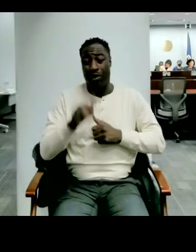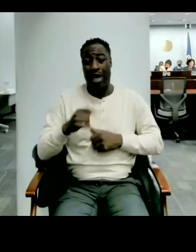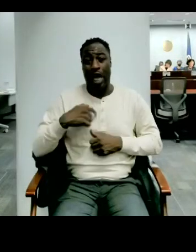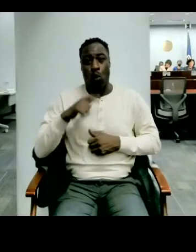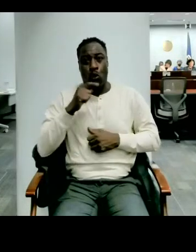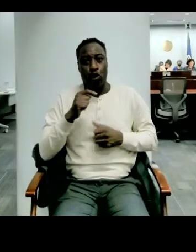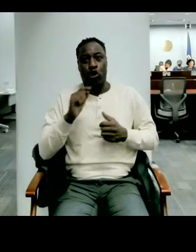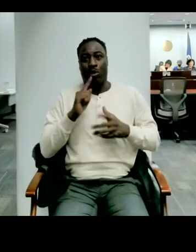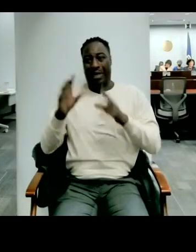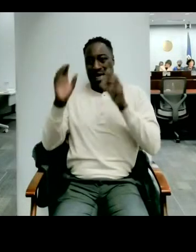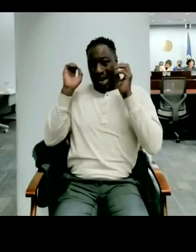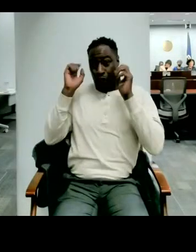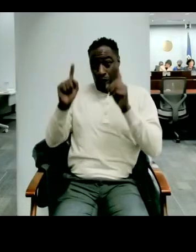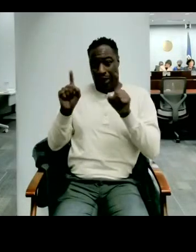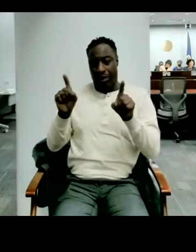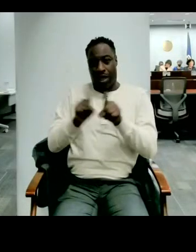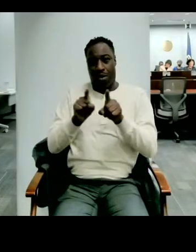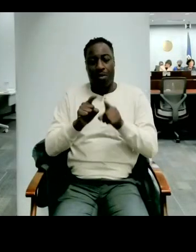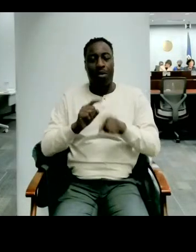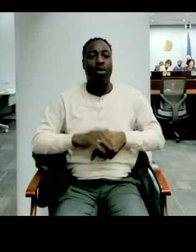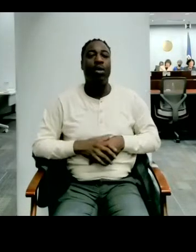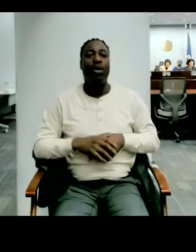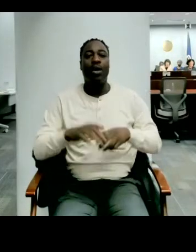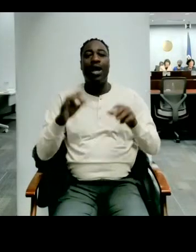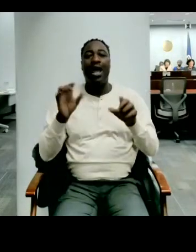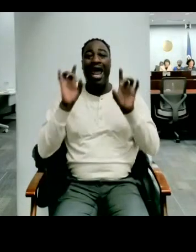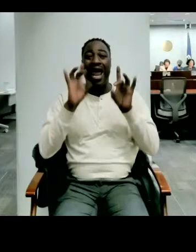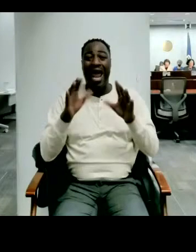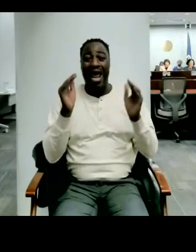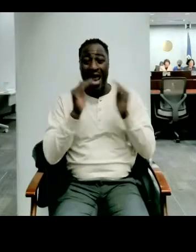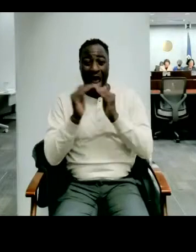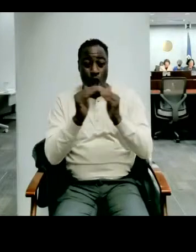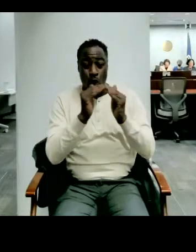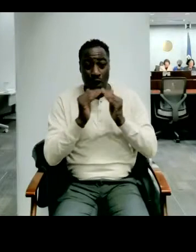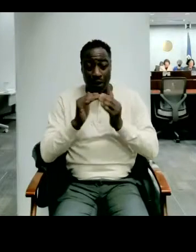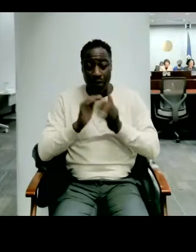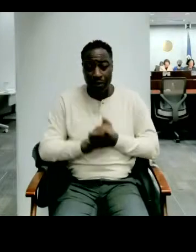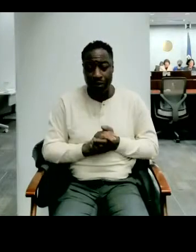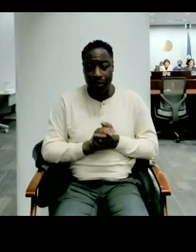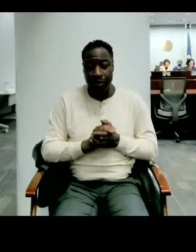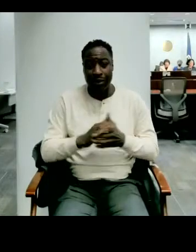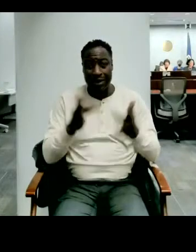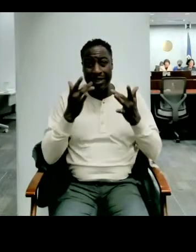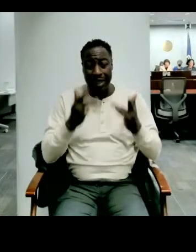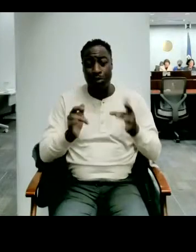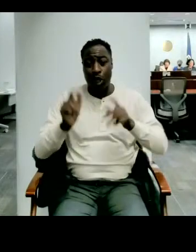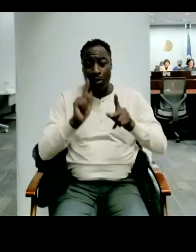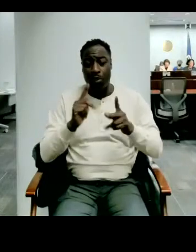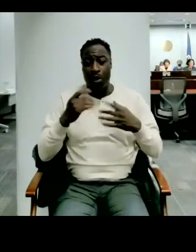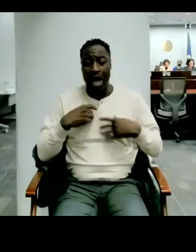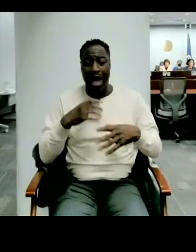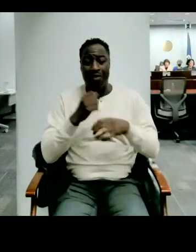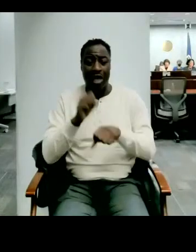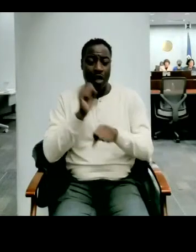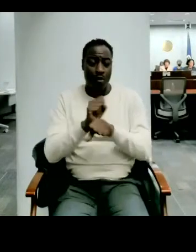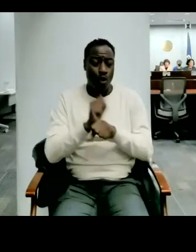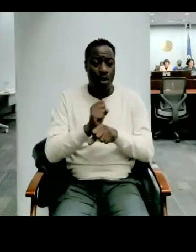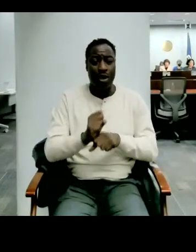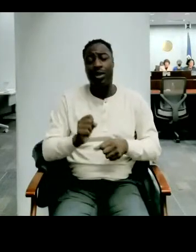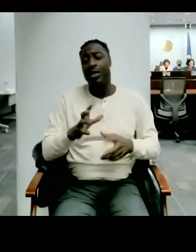Pay, the difficulty people have getting employees, there is going to be an issue of pay equity